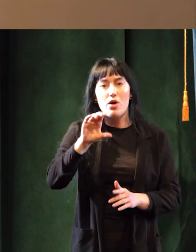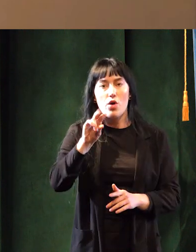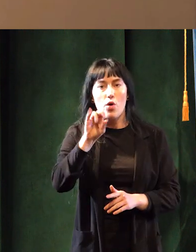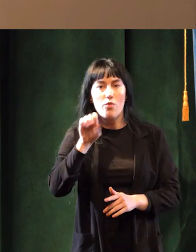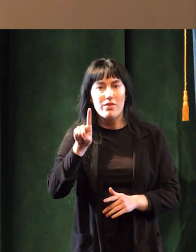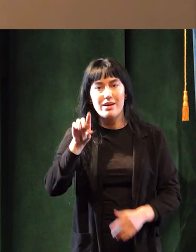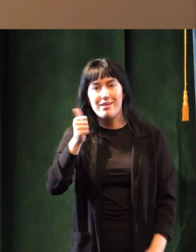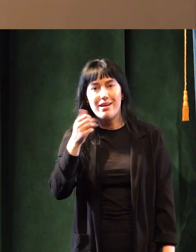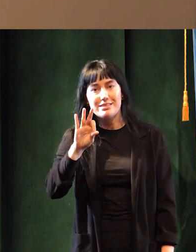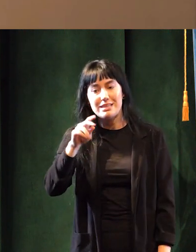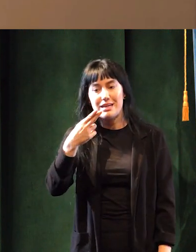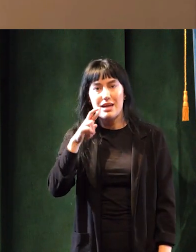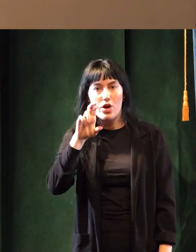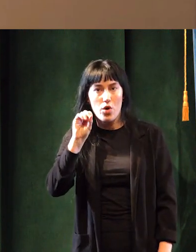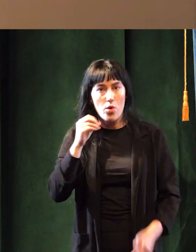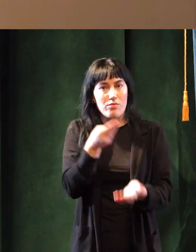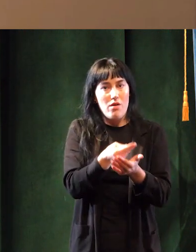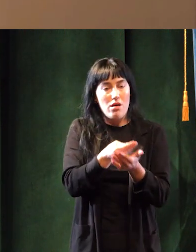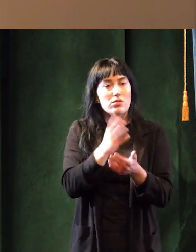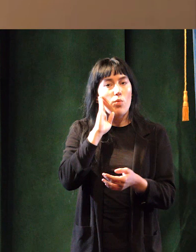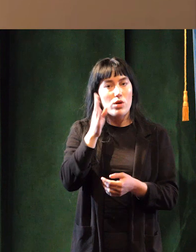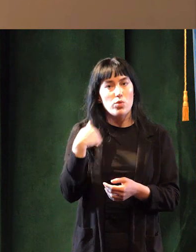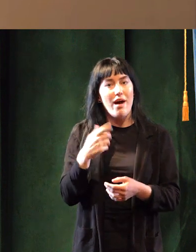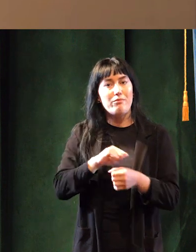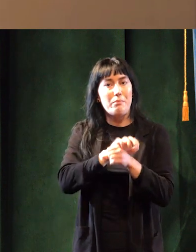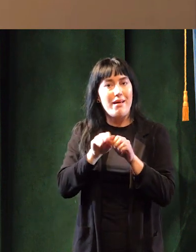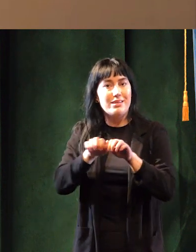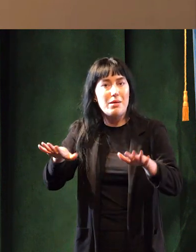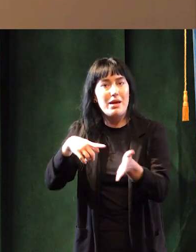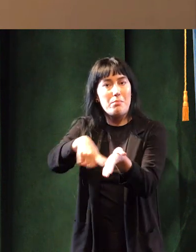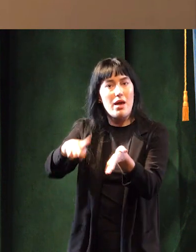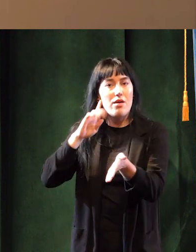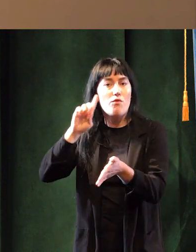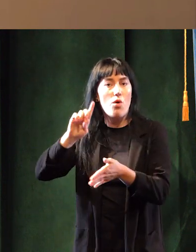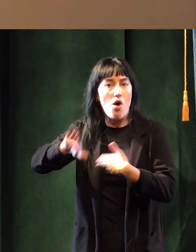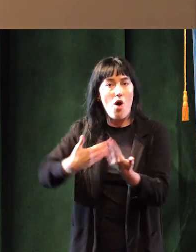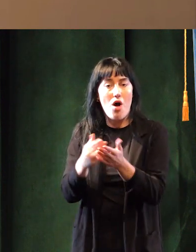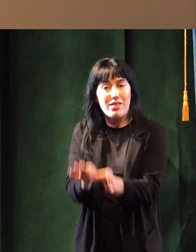which would provide pandemic premium pay to all essential workers let's have a